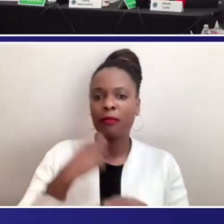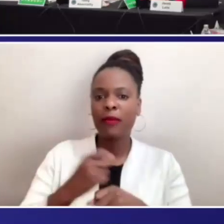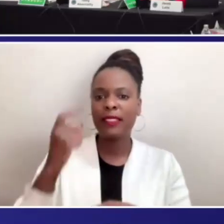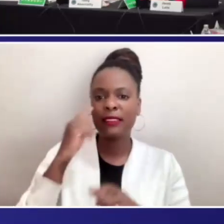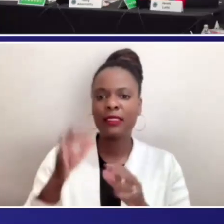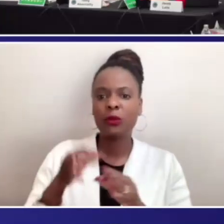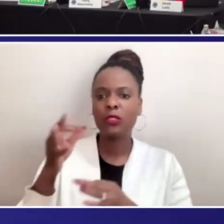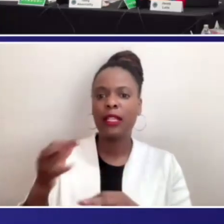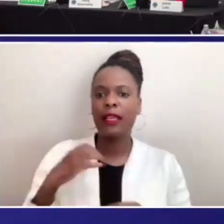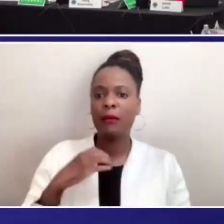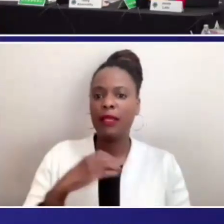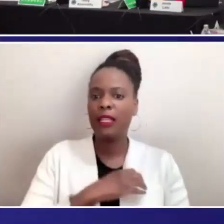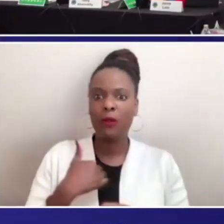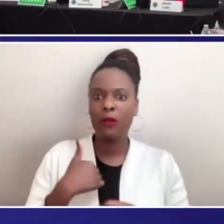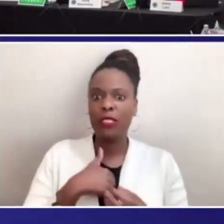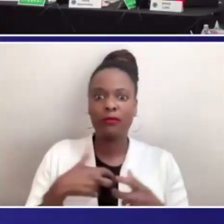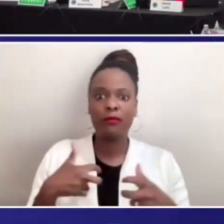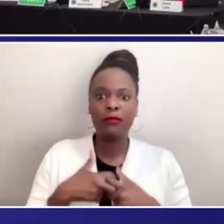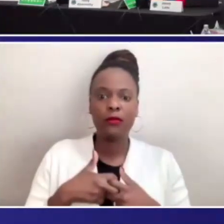hands are tied. Well then, I would appreciate a sidebar.